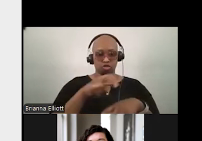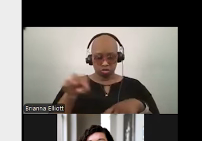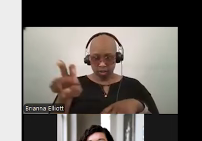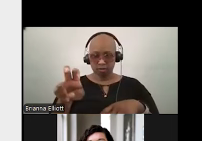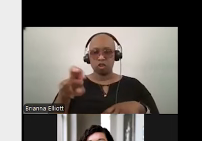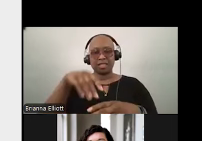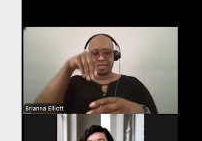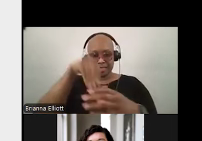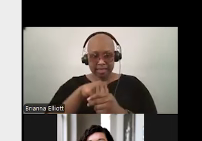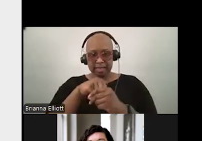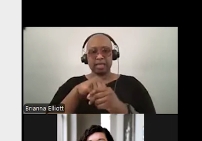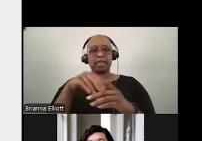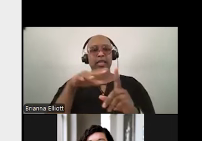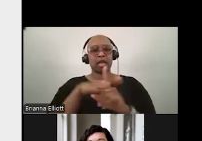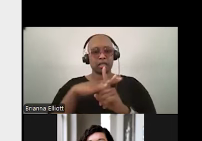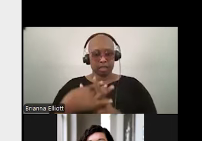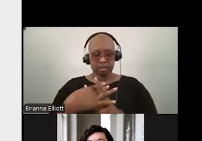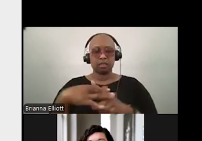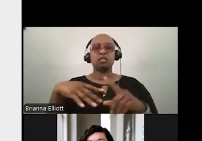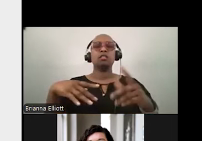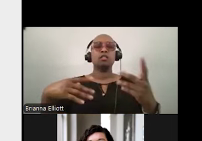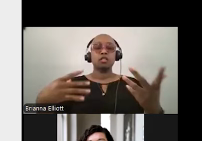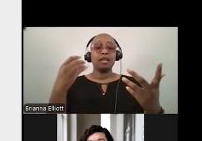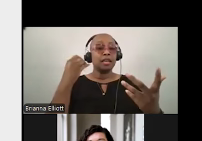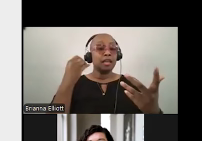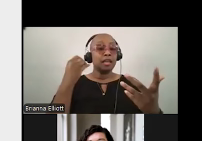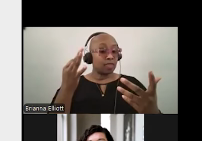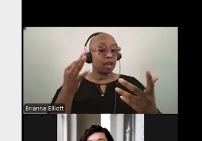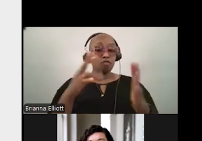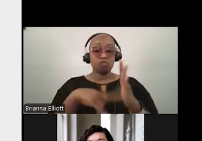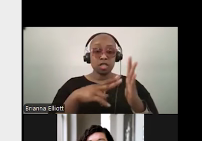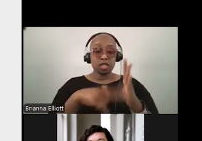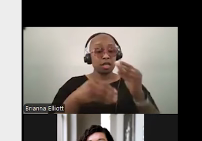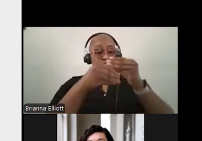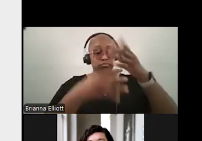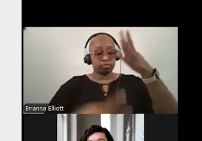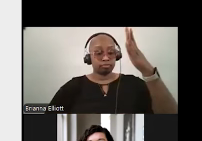screen reader reads that in a list, it's going to say UNO's faculty accessibility website. Now